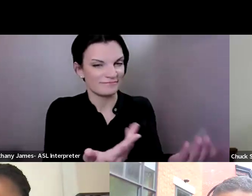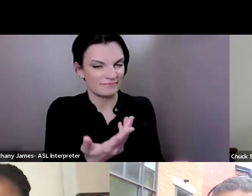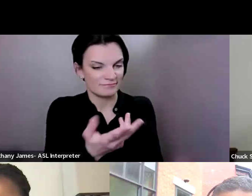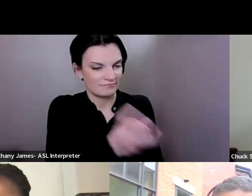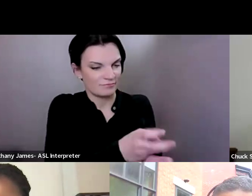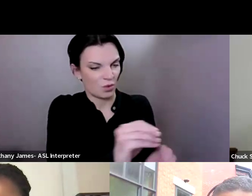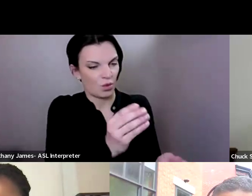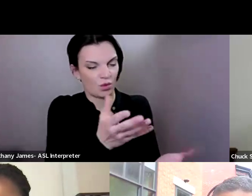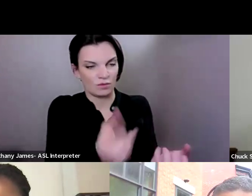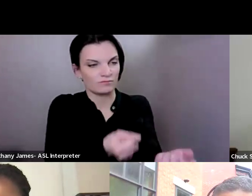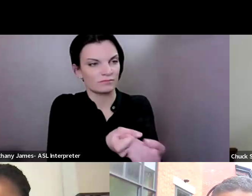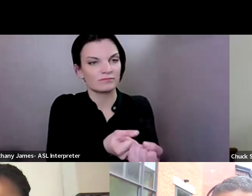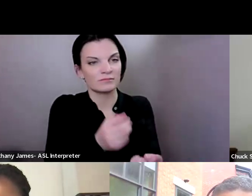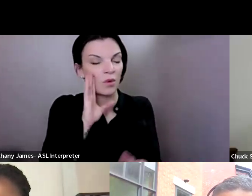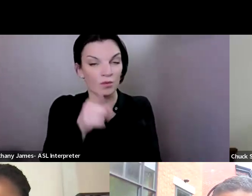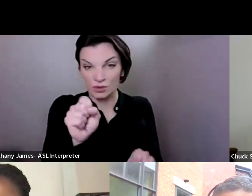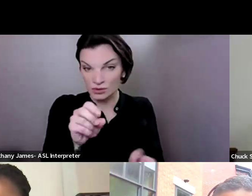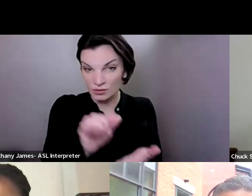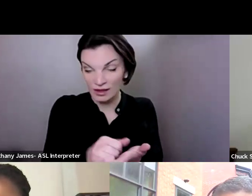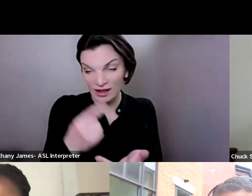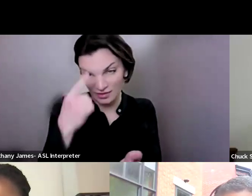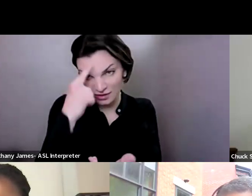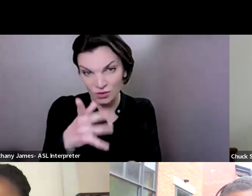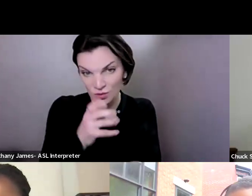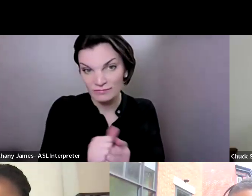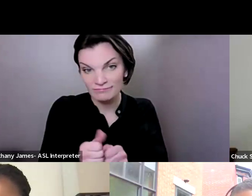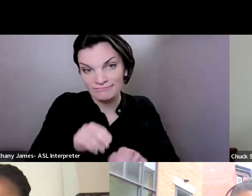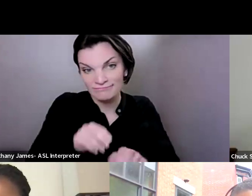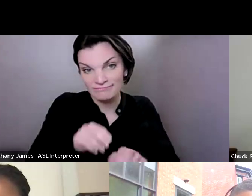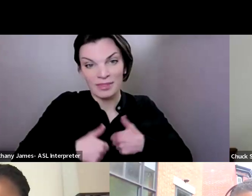to implement your ideas, Chuck. I think they'll change some folks lives. Thank you guys for being here and letting